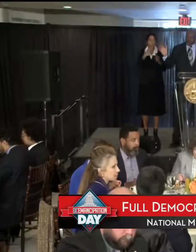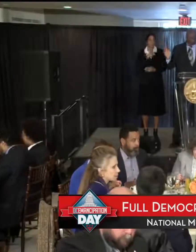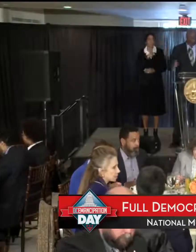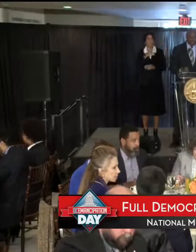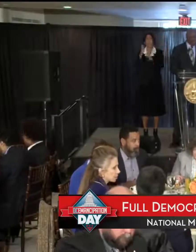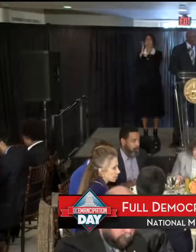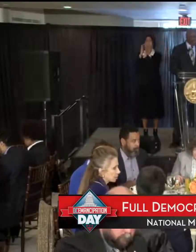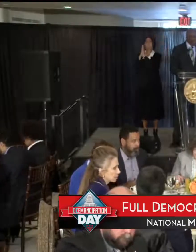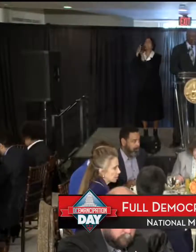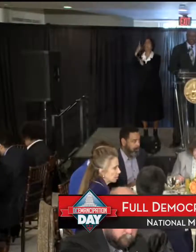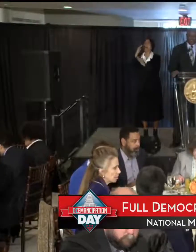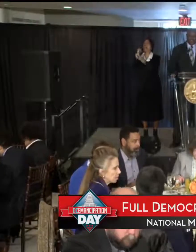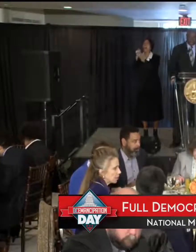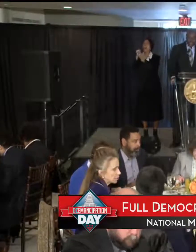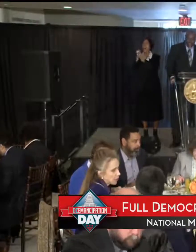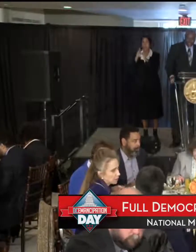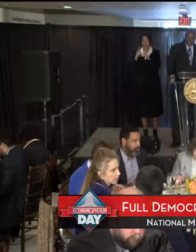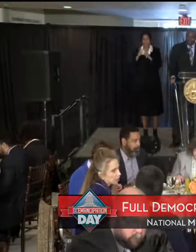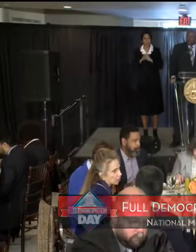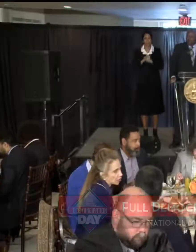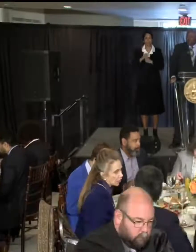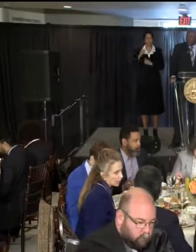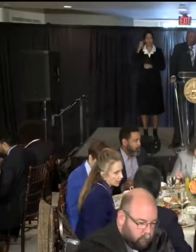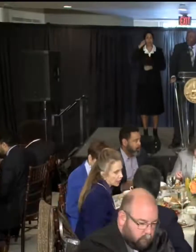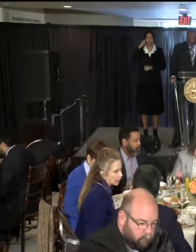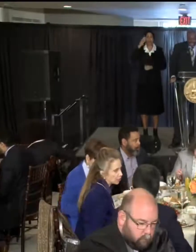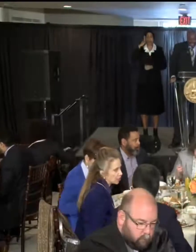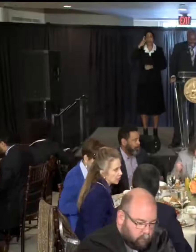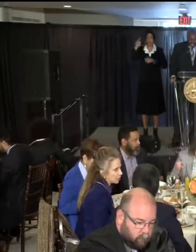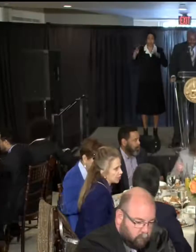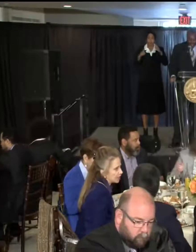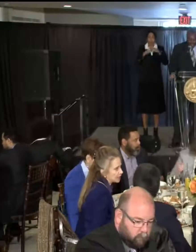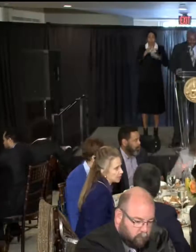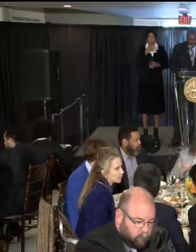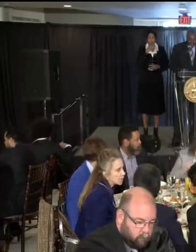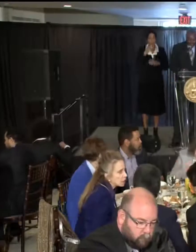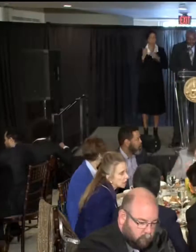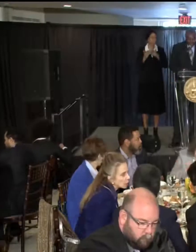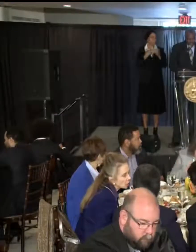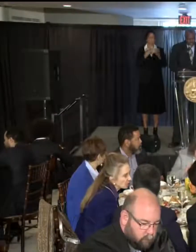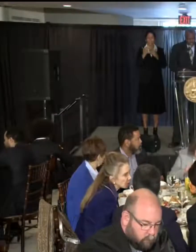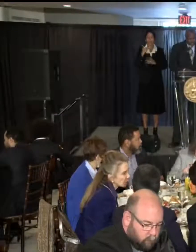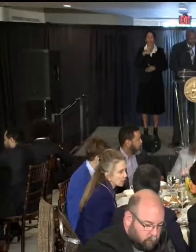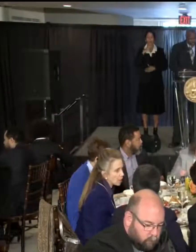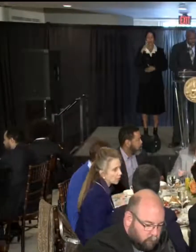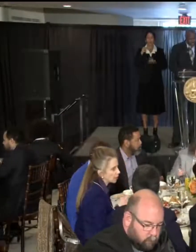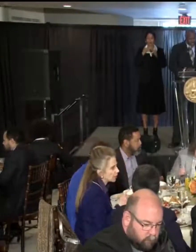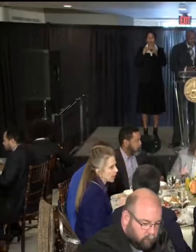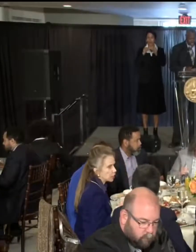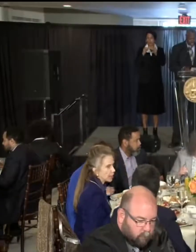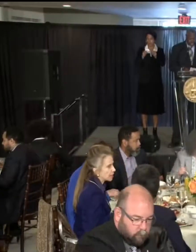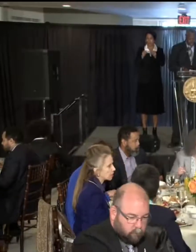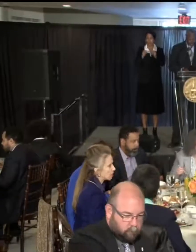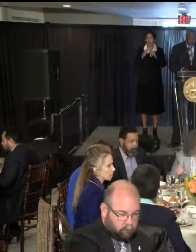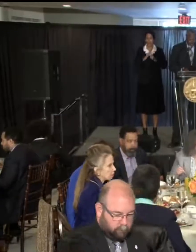YOU THINK GOD IS COMING FOR YOU. WE'RE GOING TO CONTINUE THE